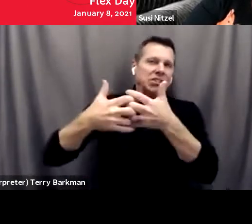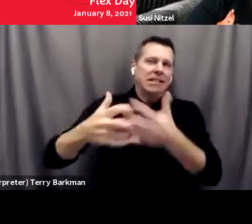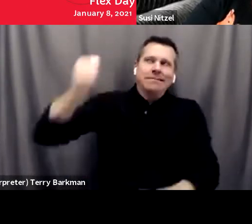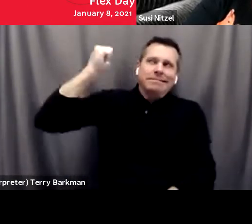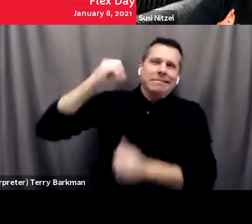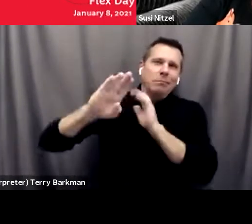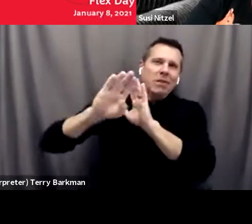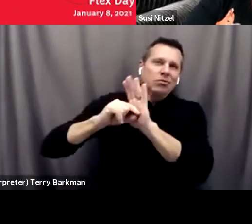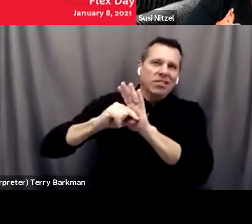live TV folks.